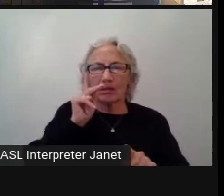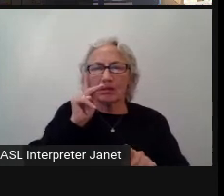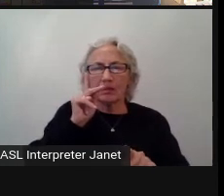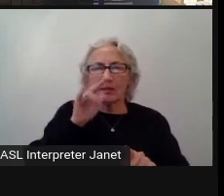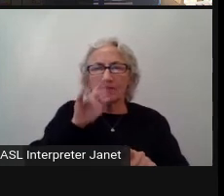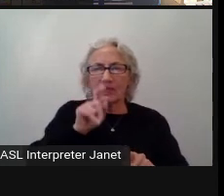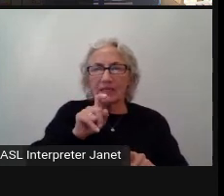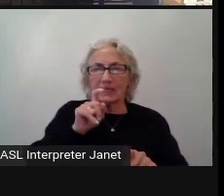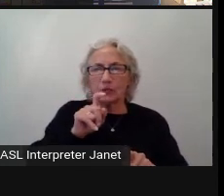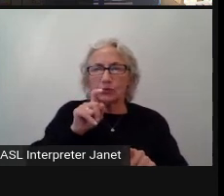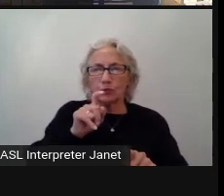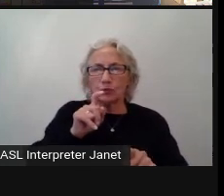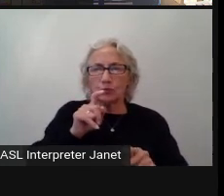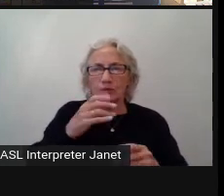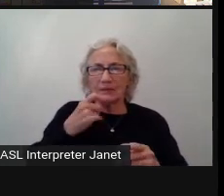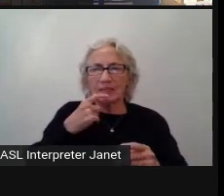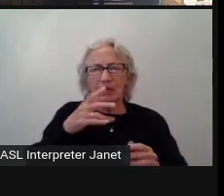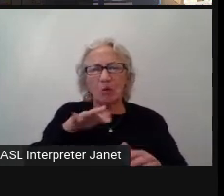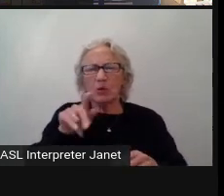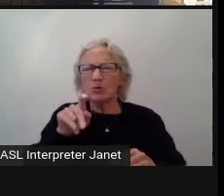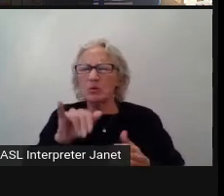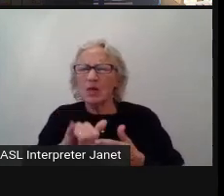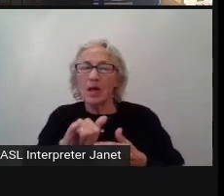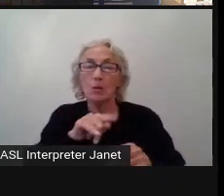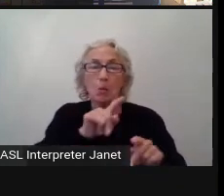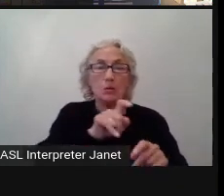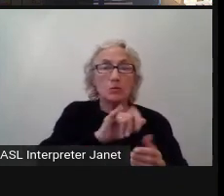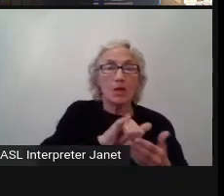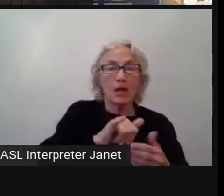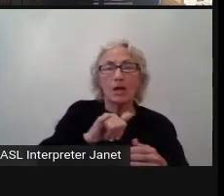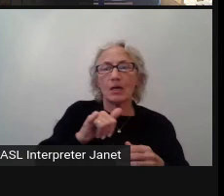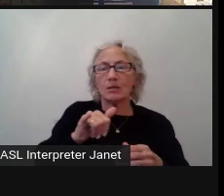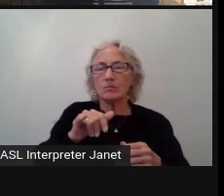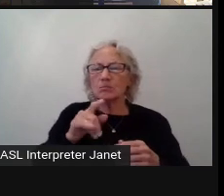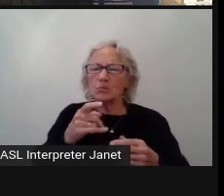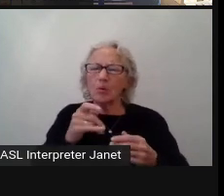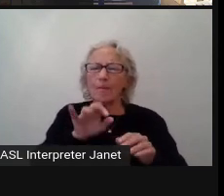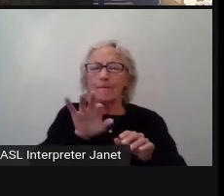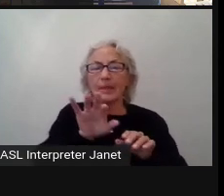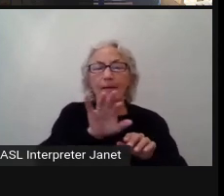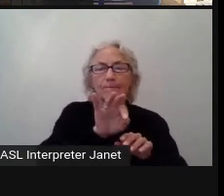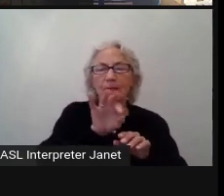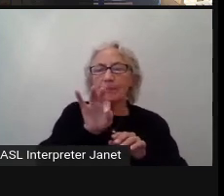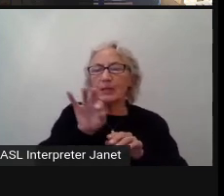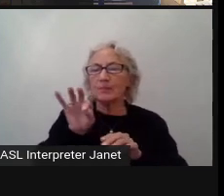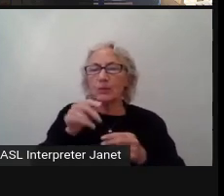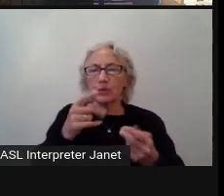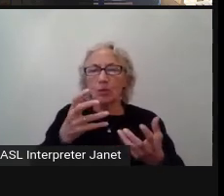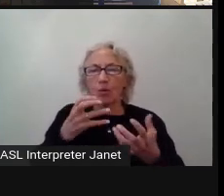"No, we do not need another description for this image." If they do not provide an alt description,